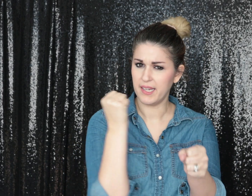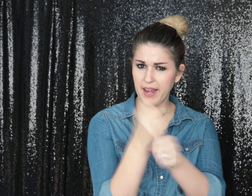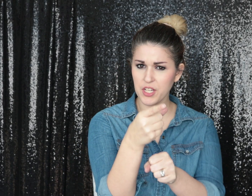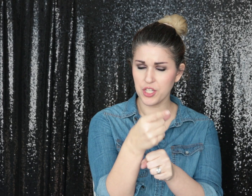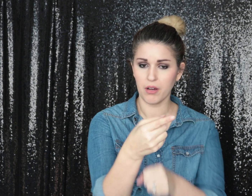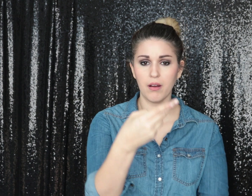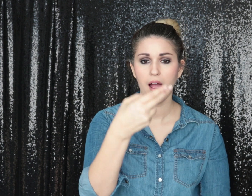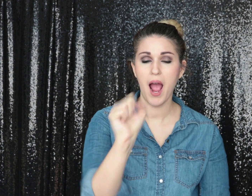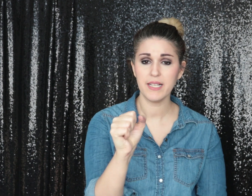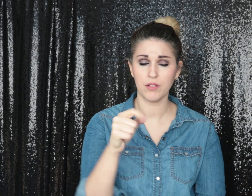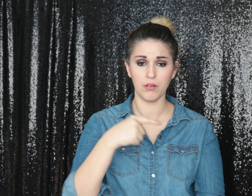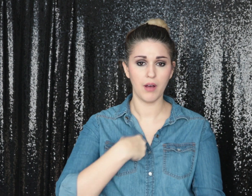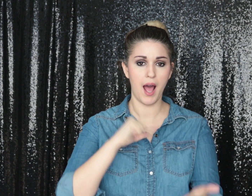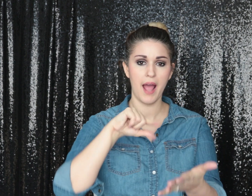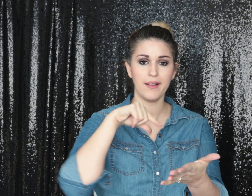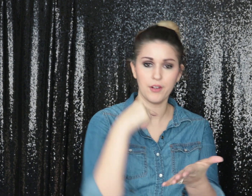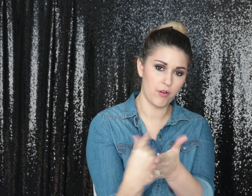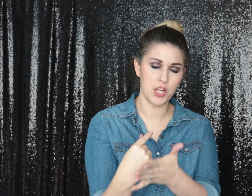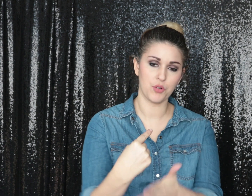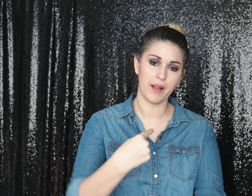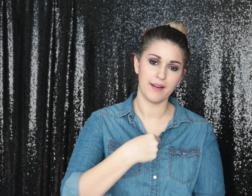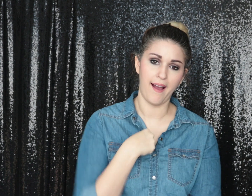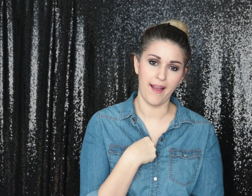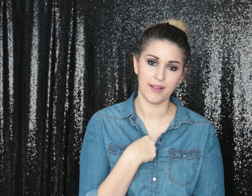Next year, high school. I graduate I